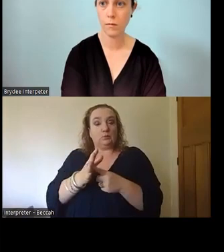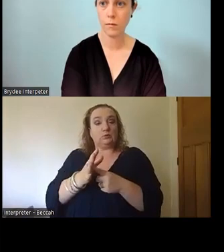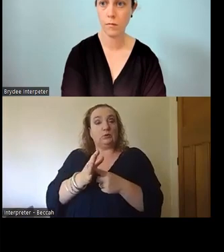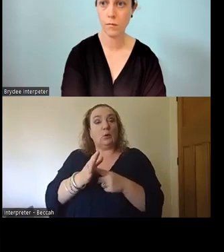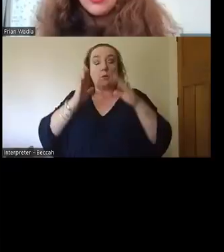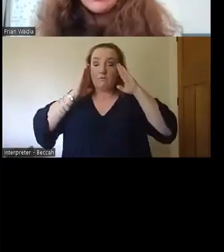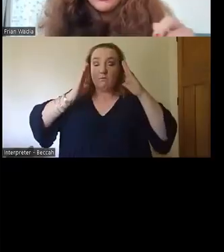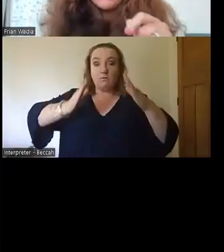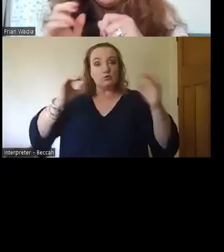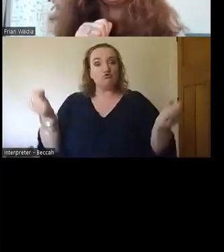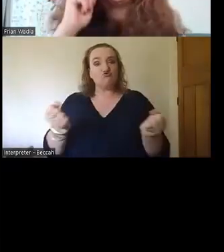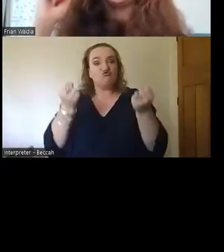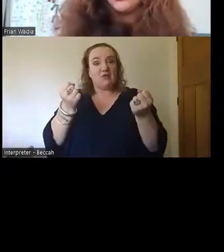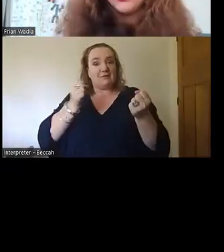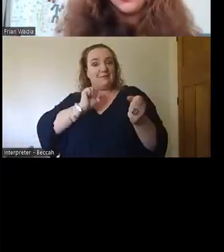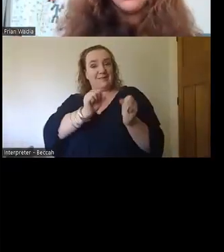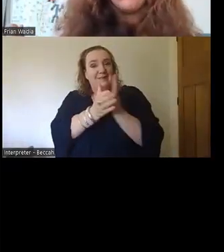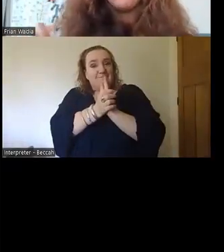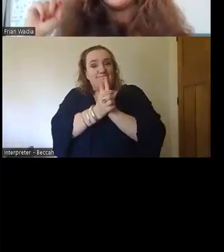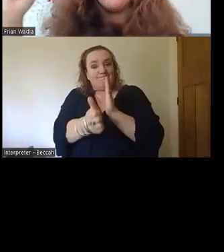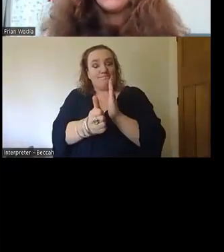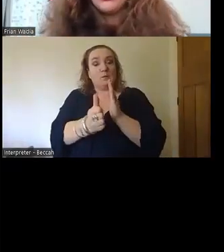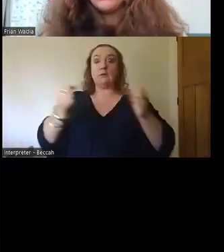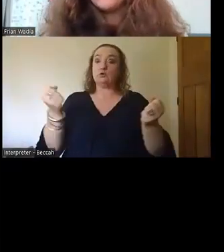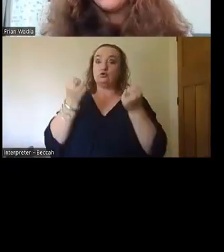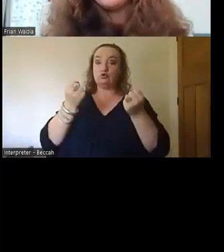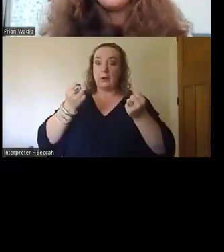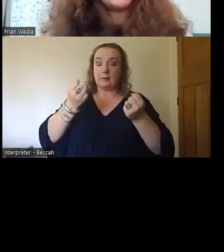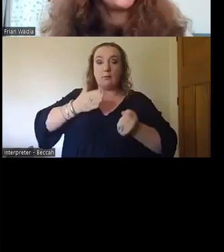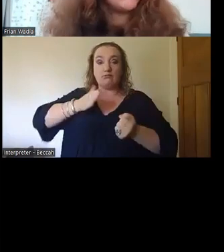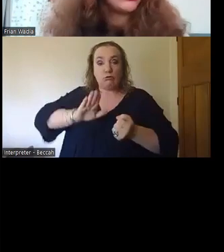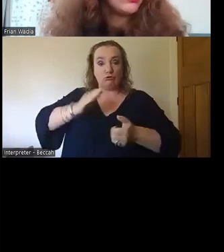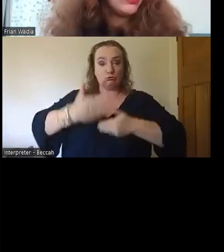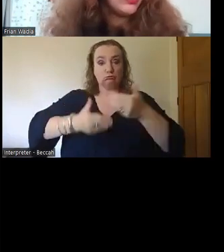on the strengths and using a strengths-based approach, and building those strengths for our children.